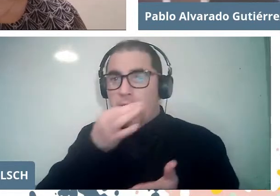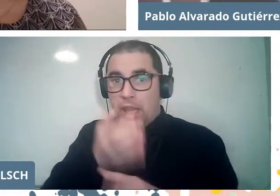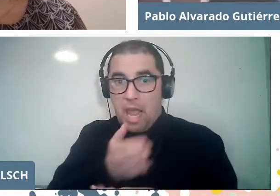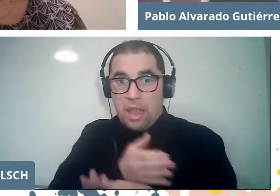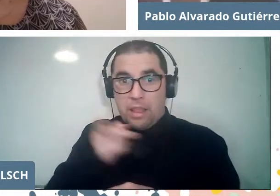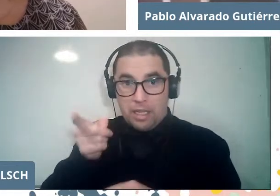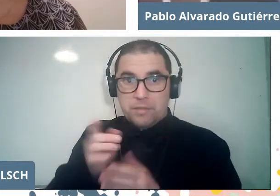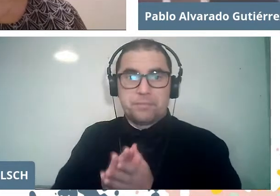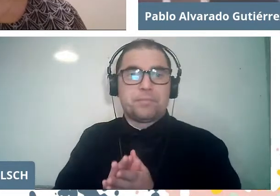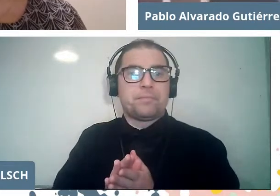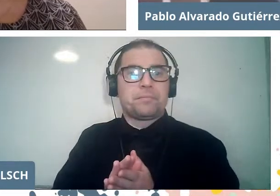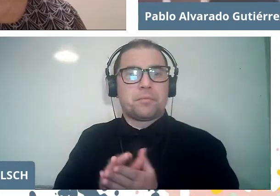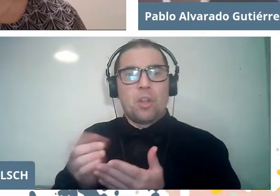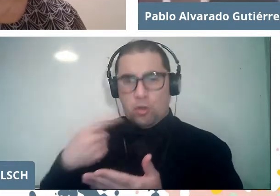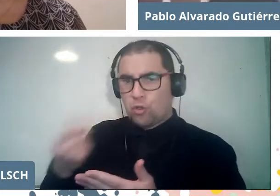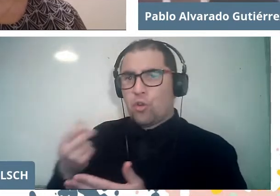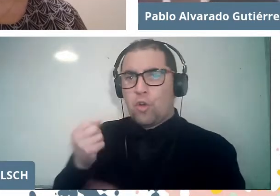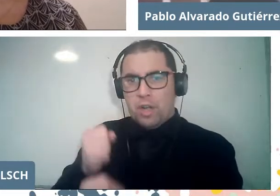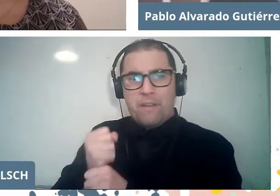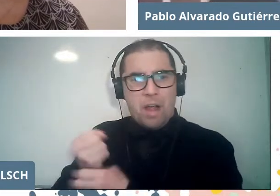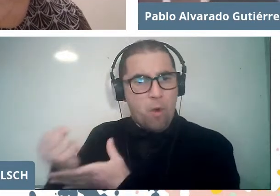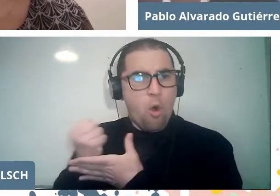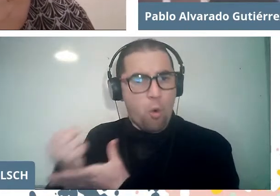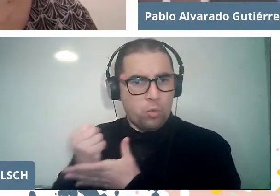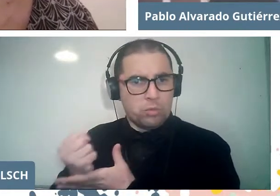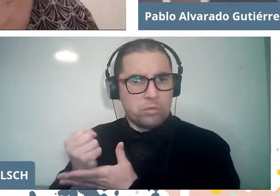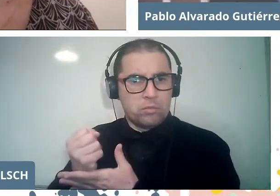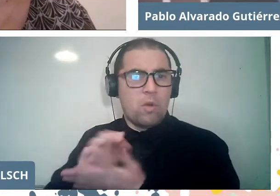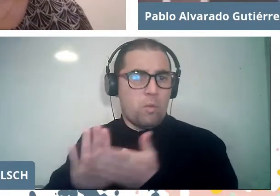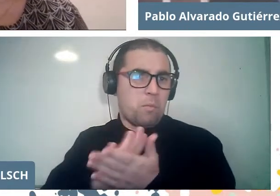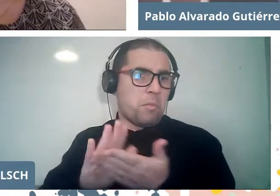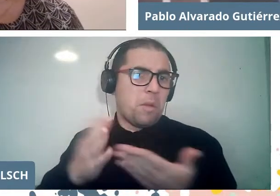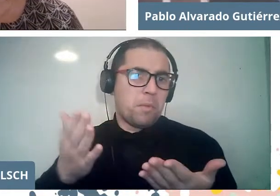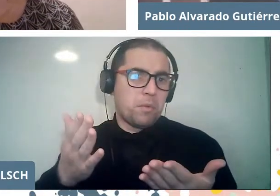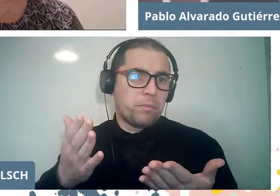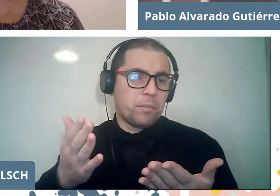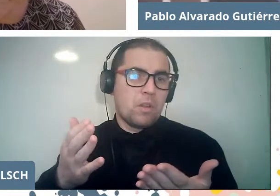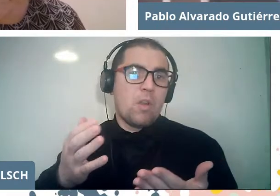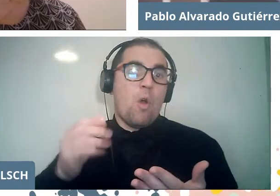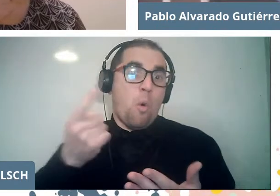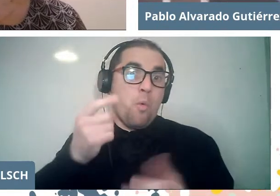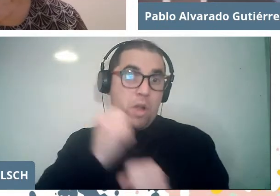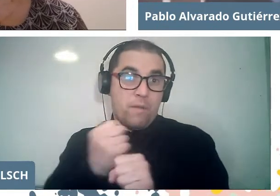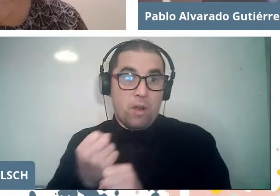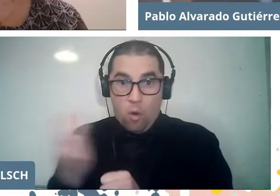we already collaborated on several productions, one of which won the critics ' award.